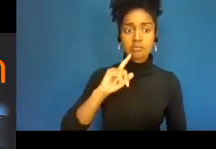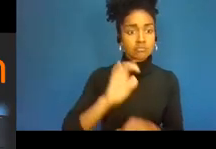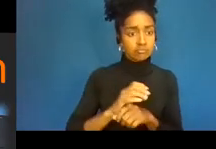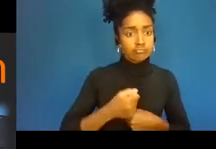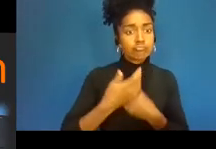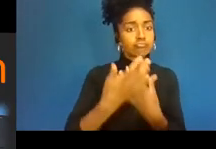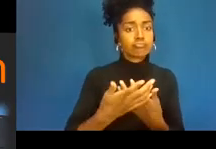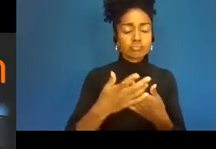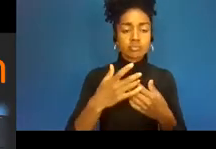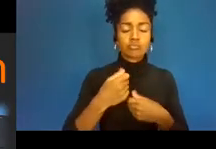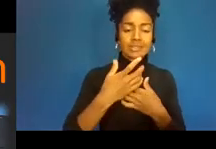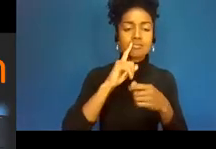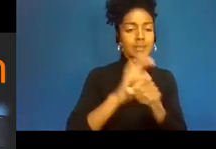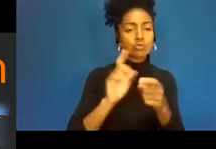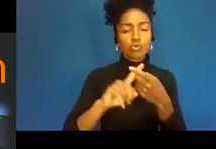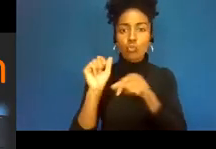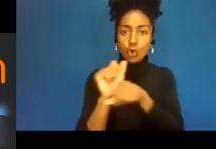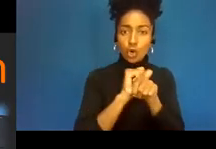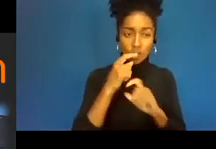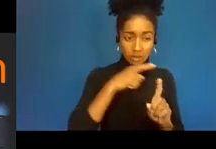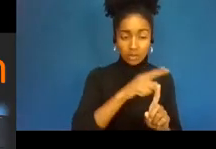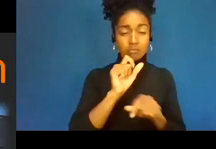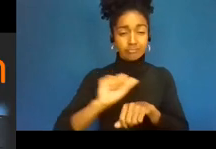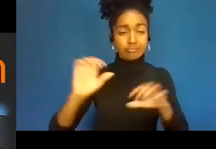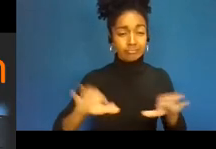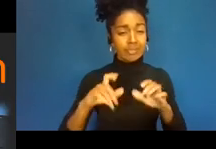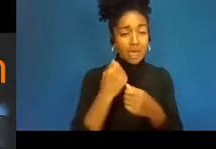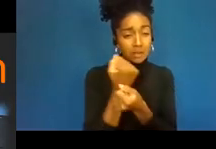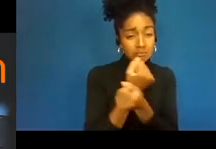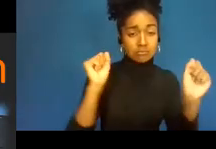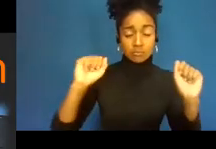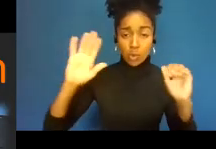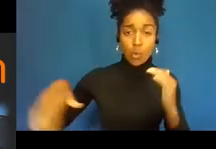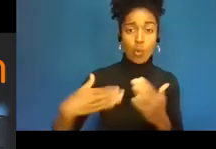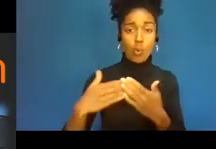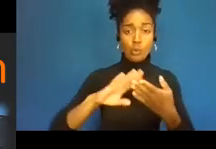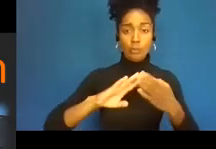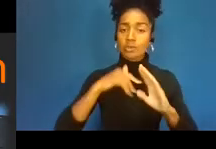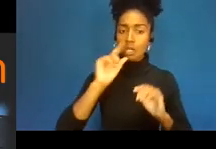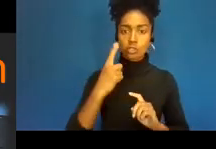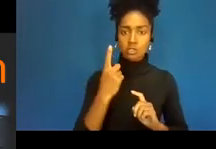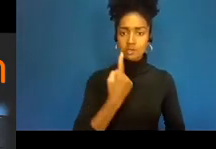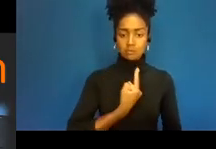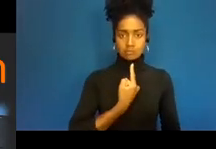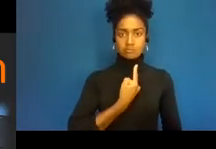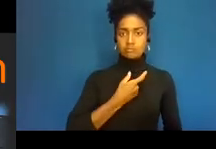so it's not just about one's individual liberation and growth, but there's concern for the entire community.